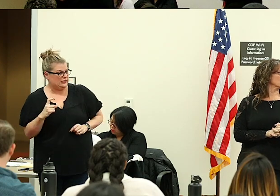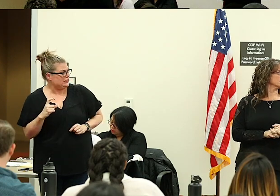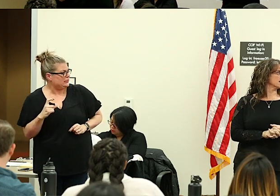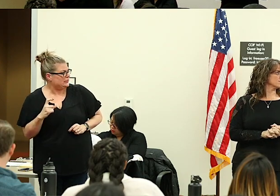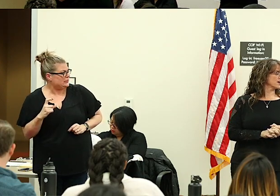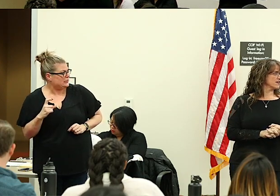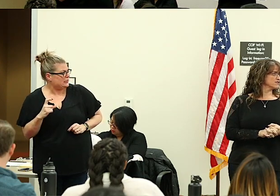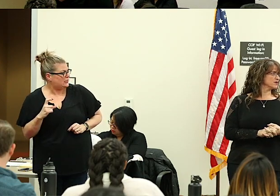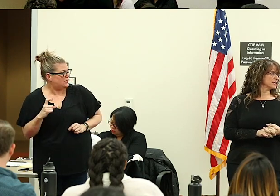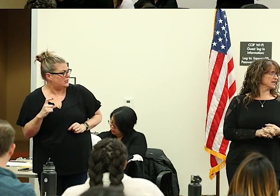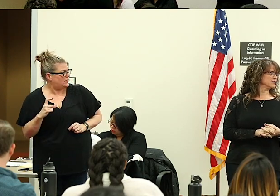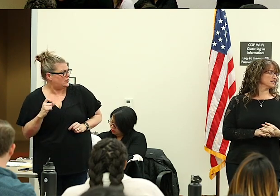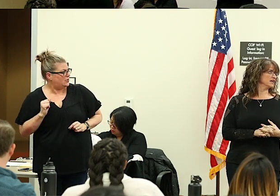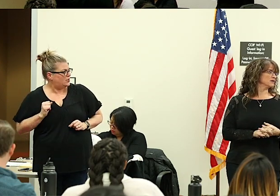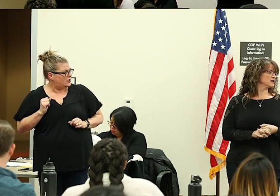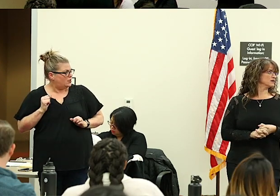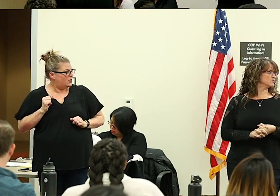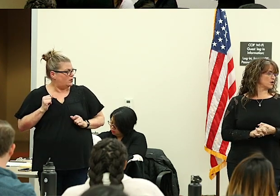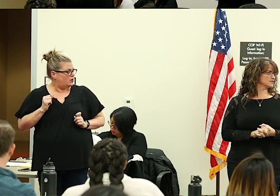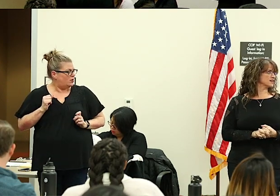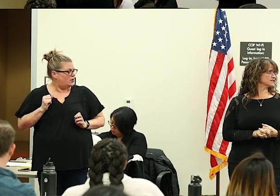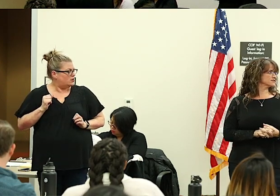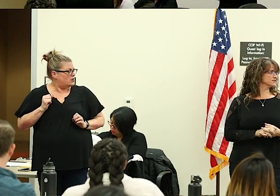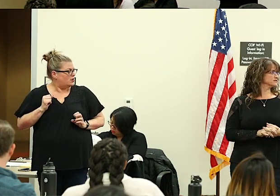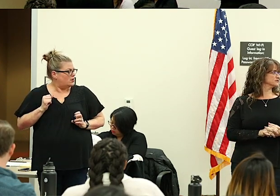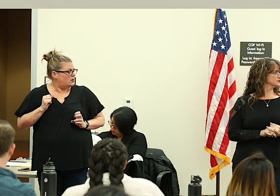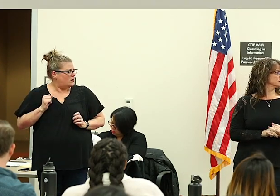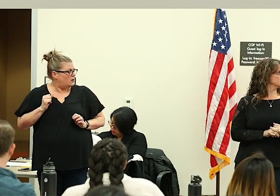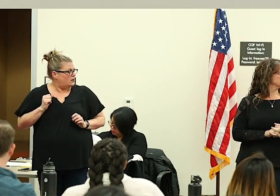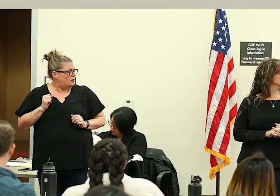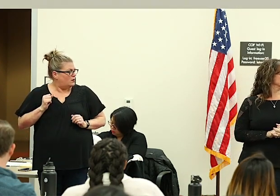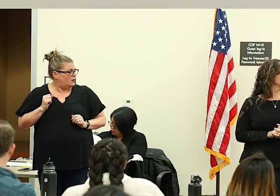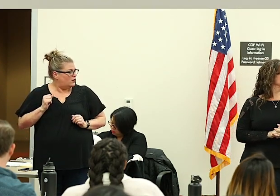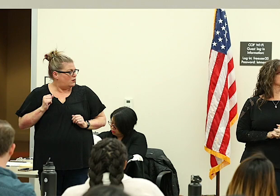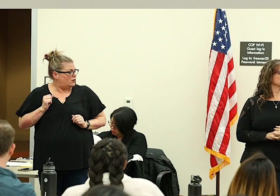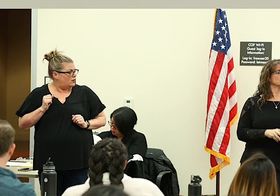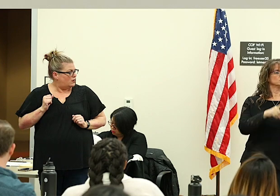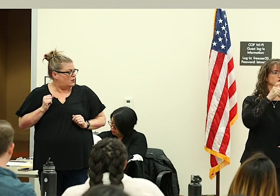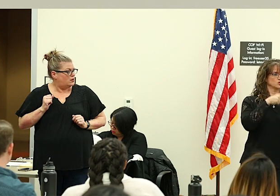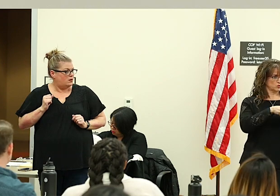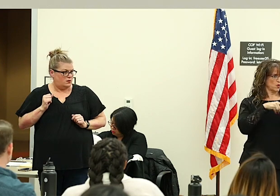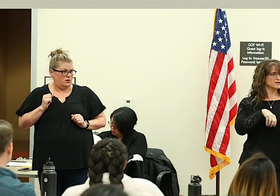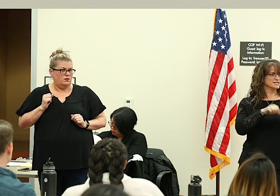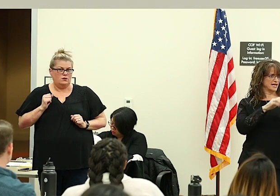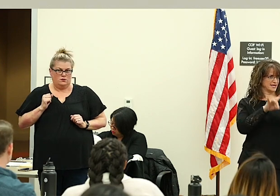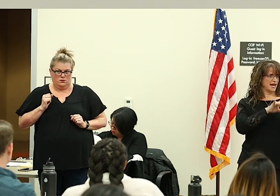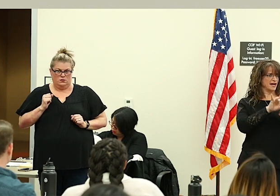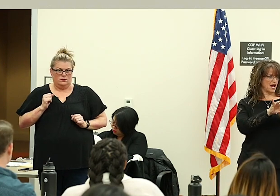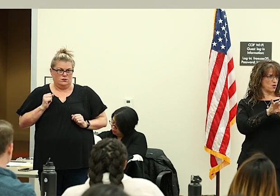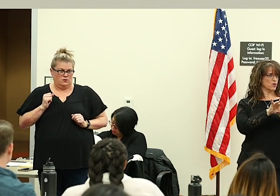Or is that for everybody in the process? So who has to take the eight-hour